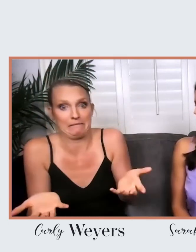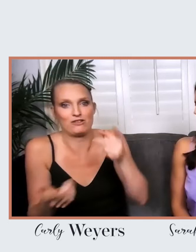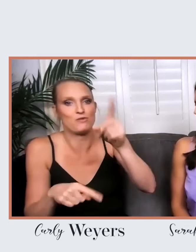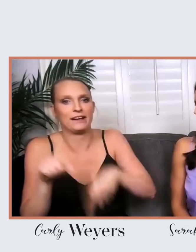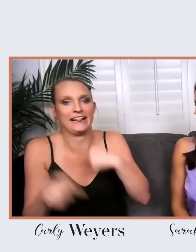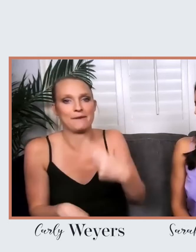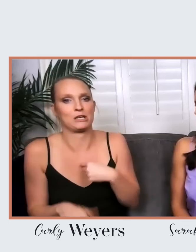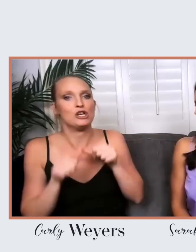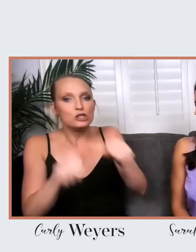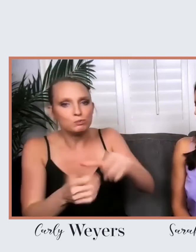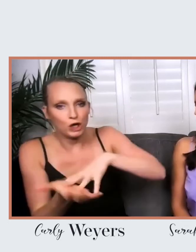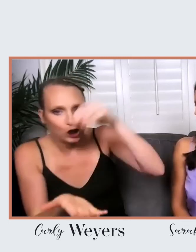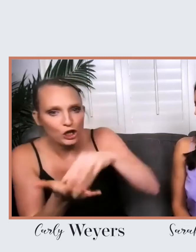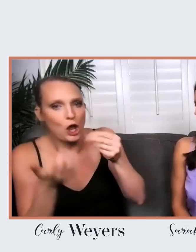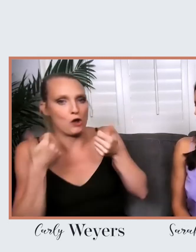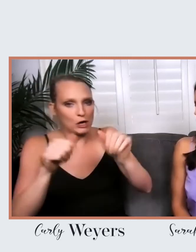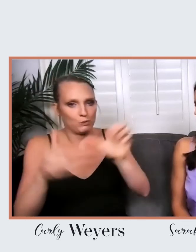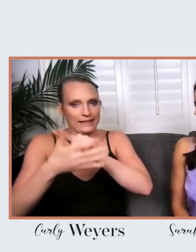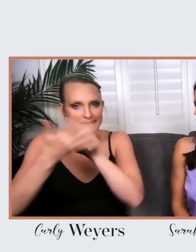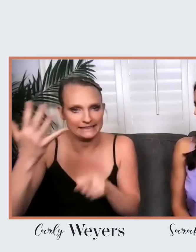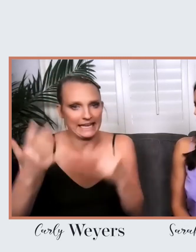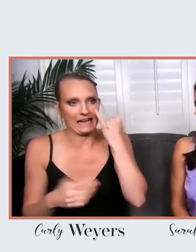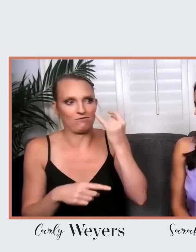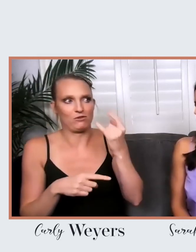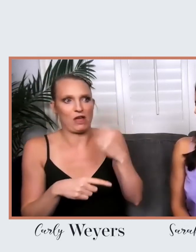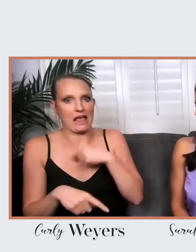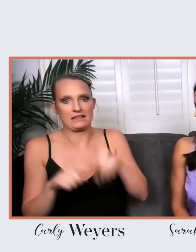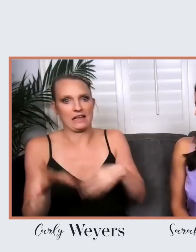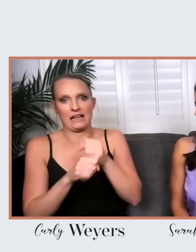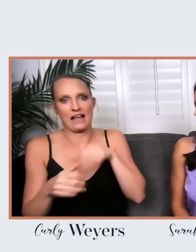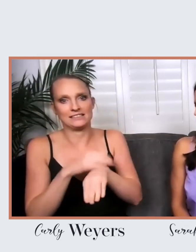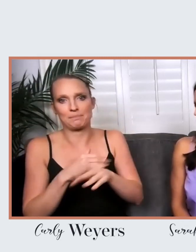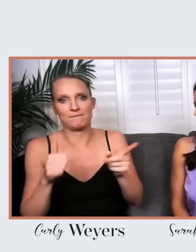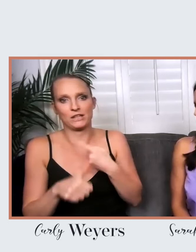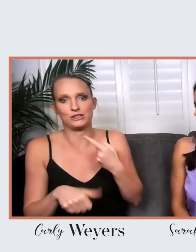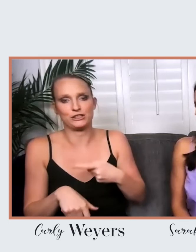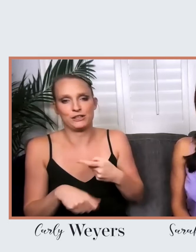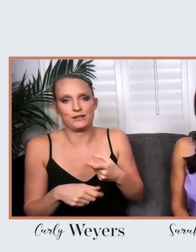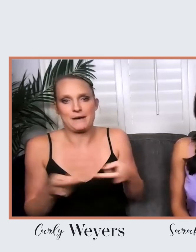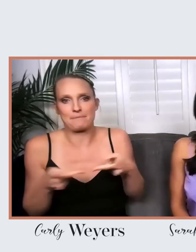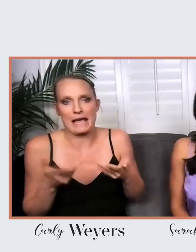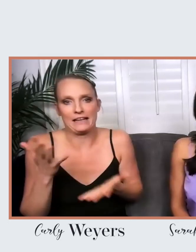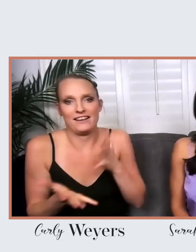but you can't tell me to continue learning and try all these things, if I can't get accessibility in the first place.